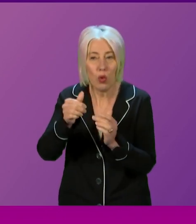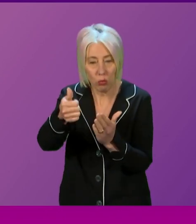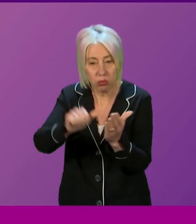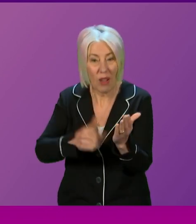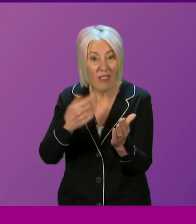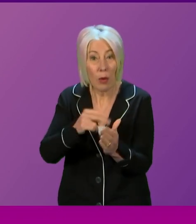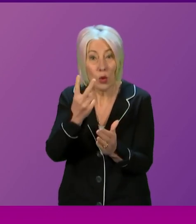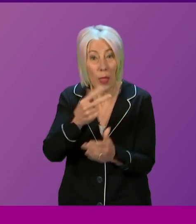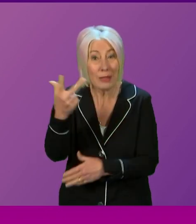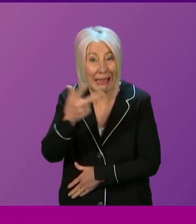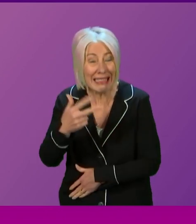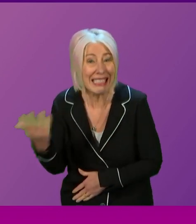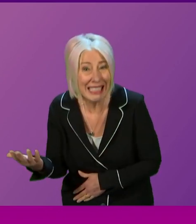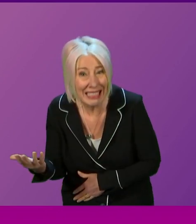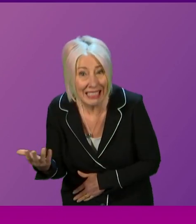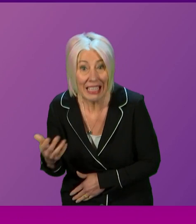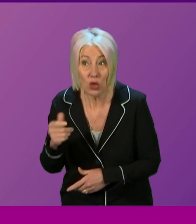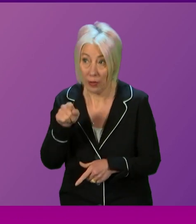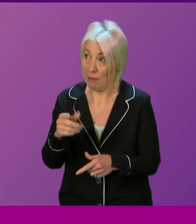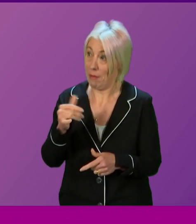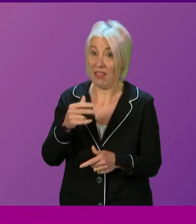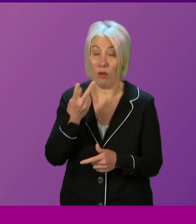There will be cases where someone has had their first appointment, but there will also